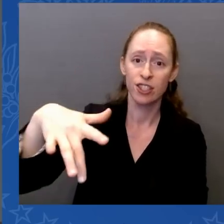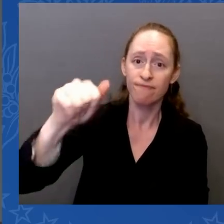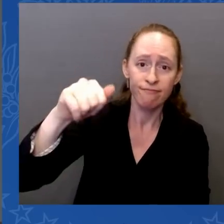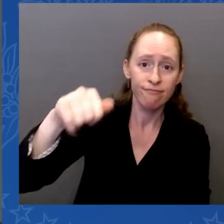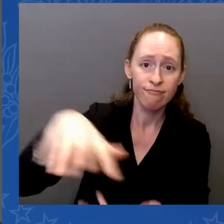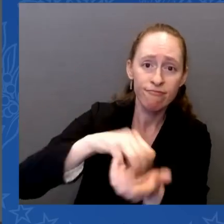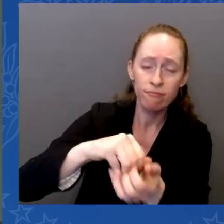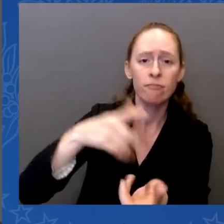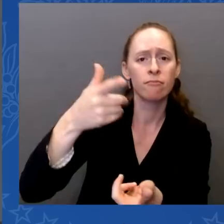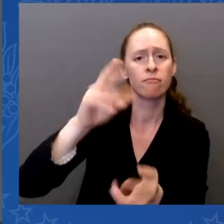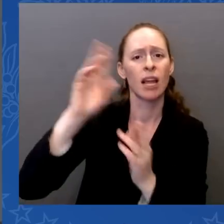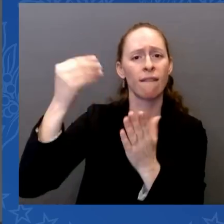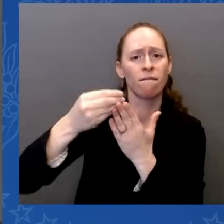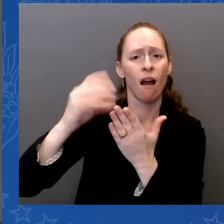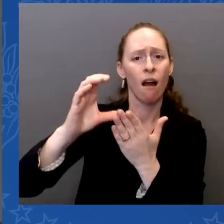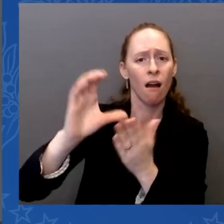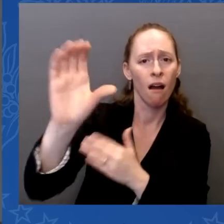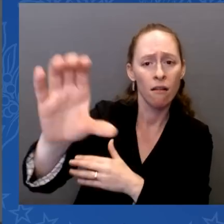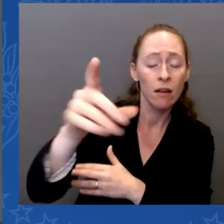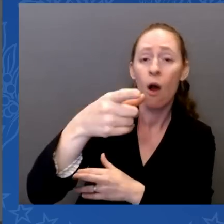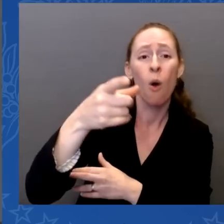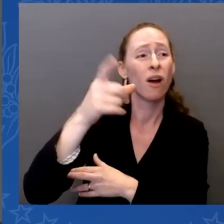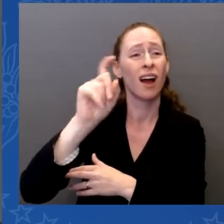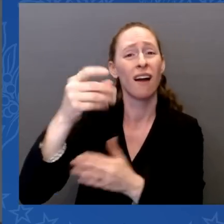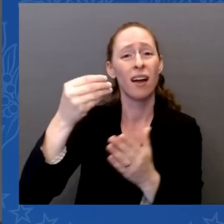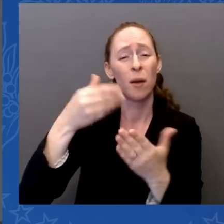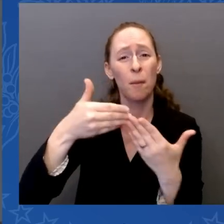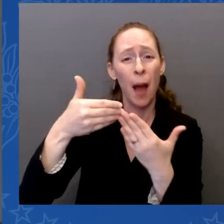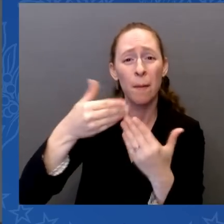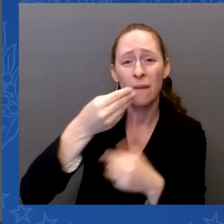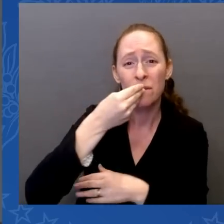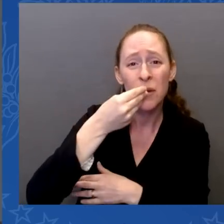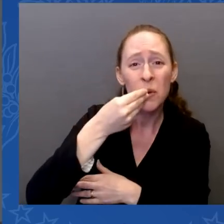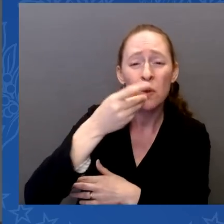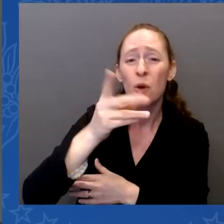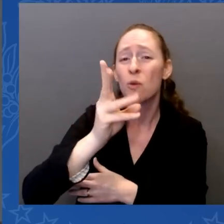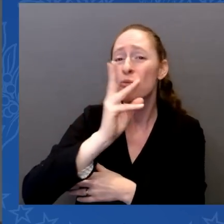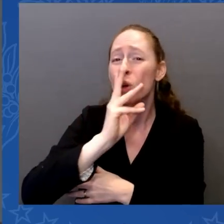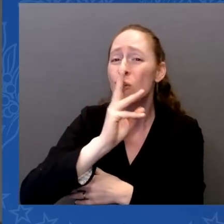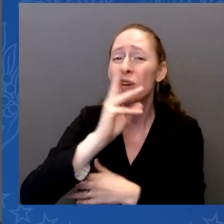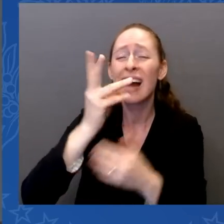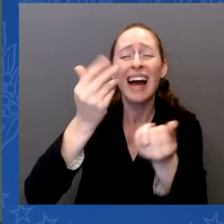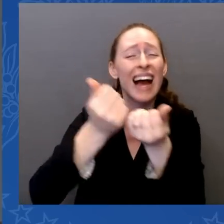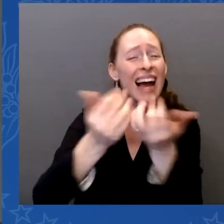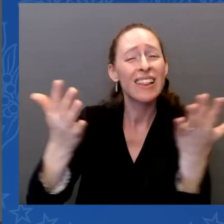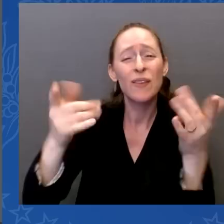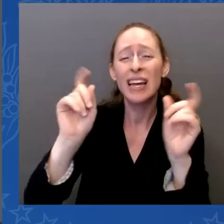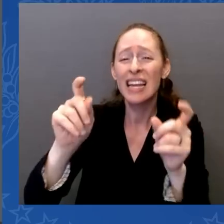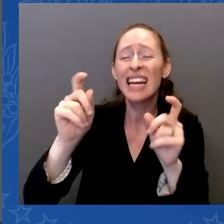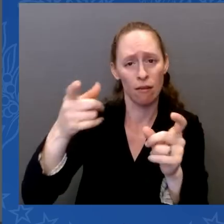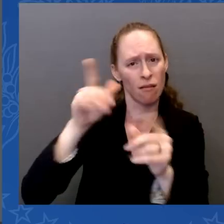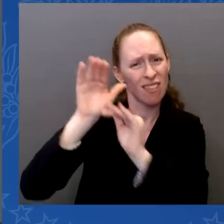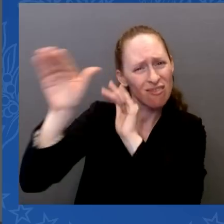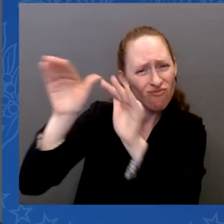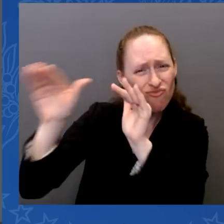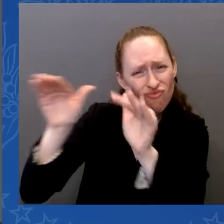And imme- -- I immediately approved the ex- -- the expedited major disaster declaration to provide individual and public assistance --